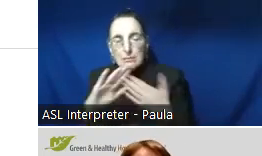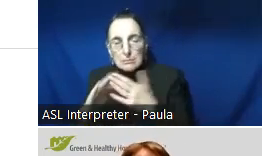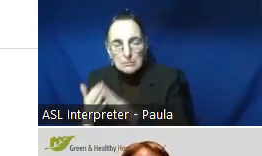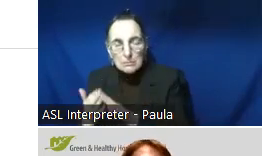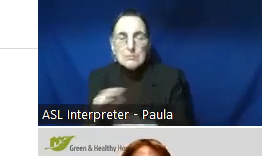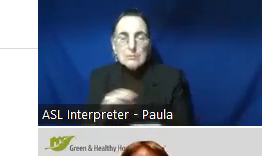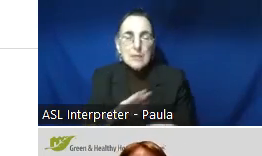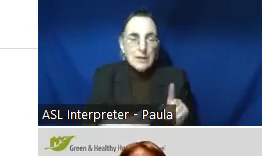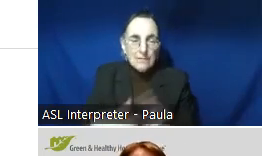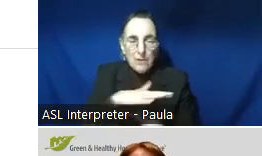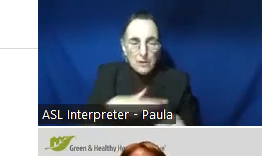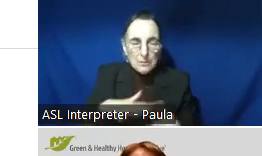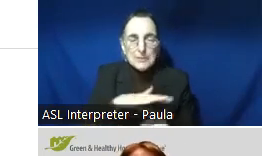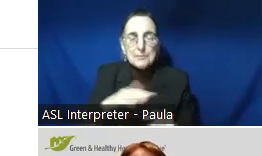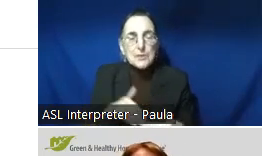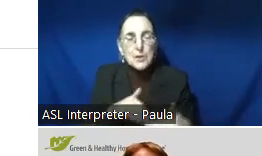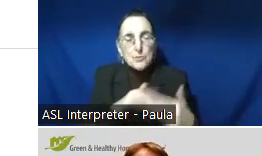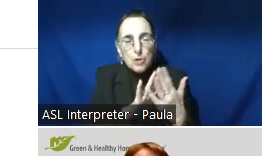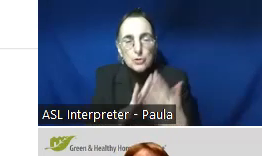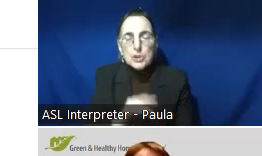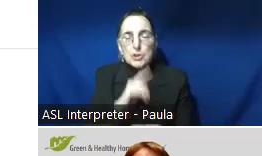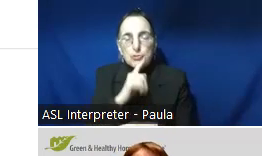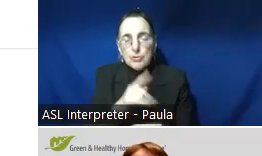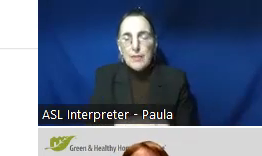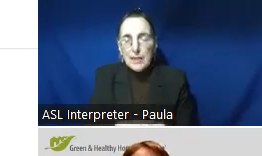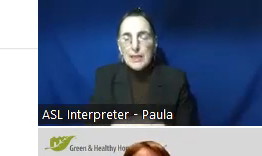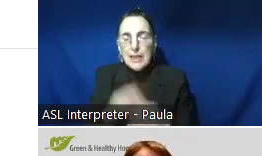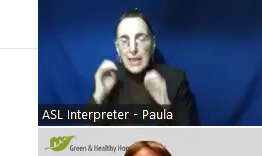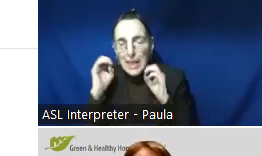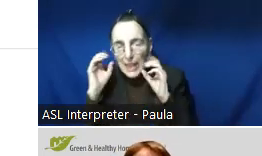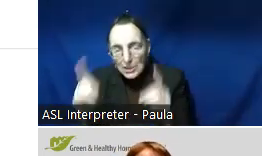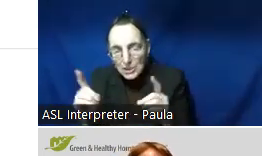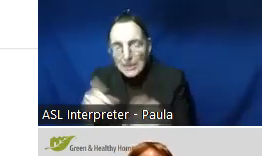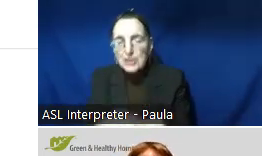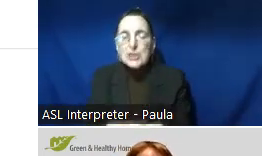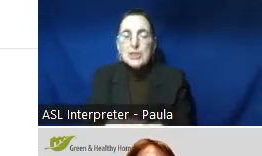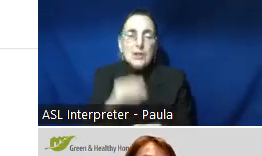The approach is really taking an education on homes fall risk assessment and working to do